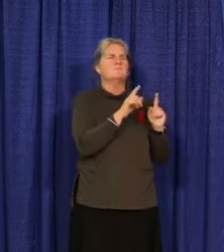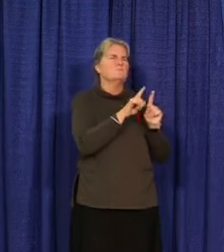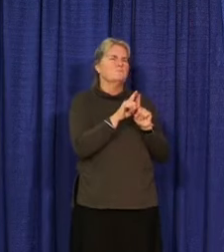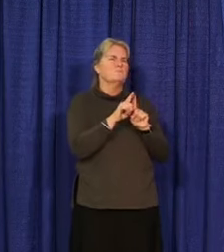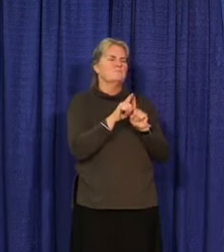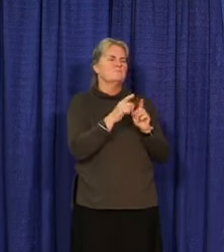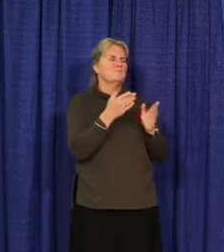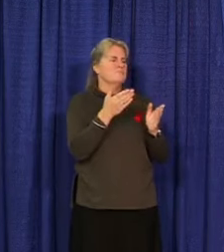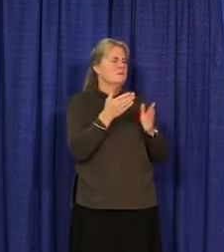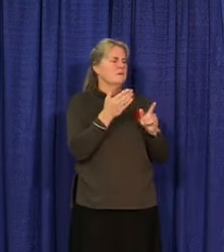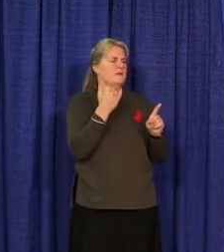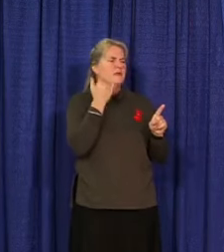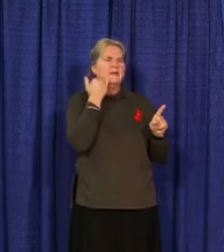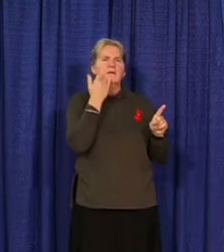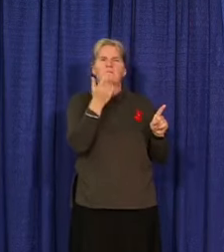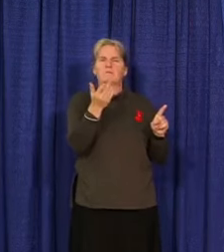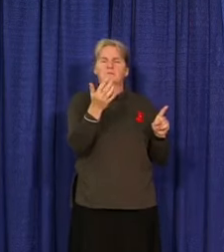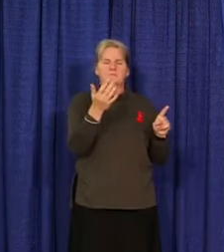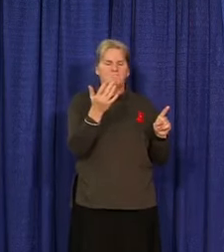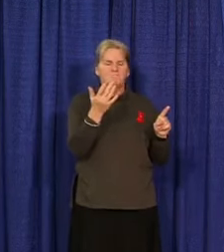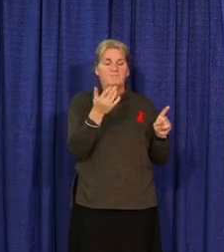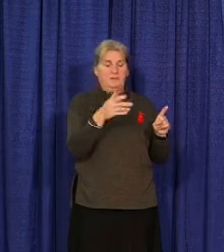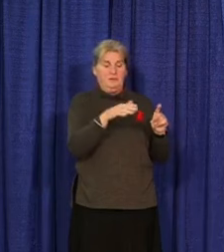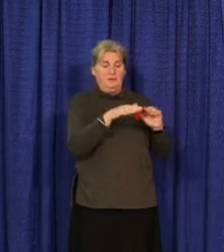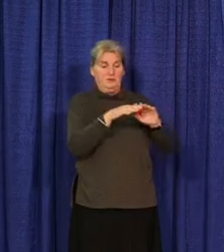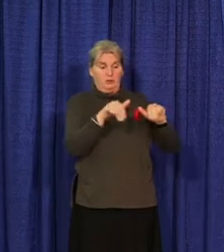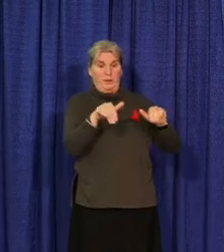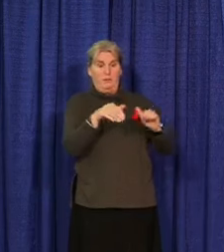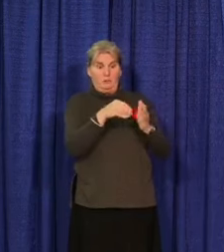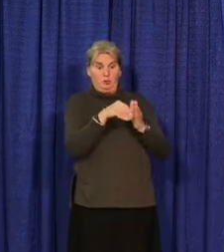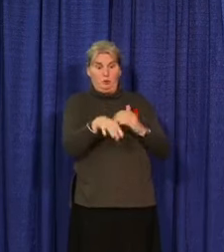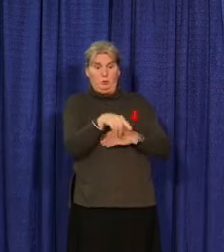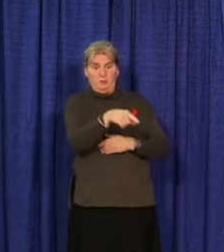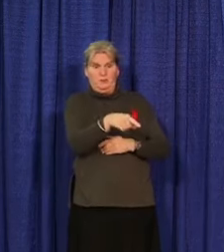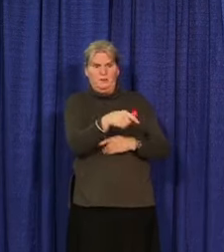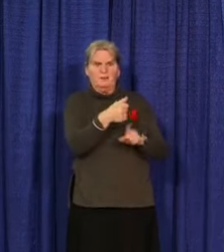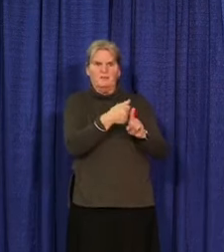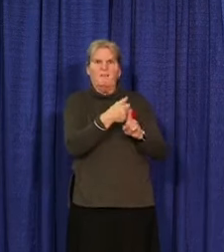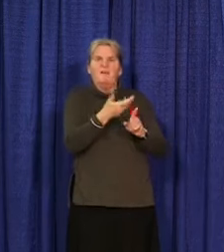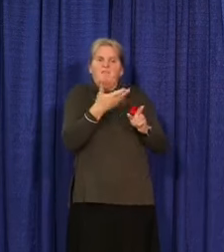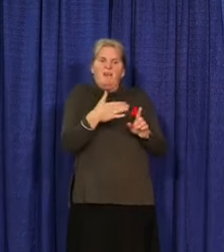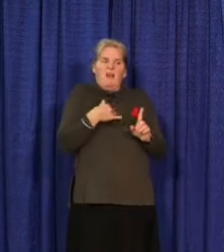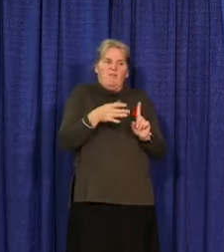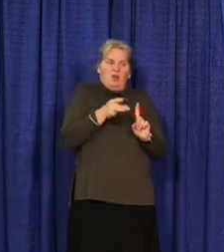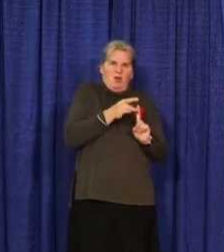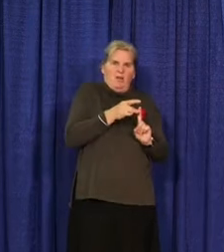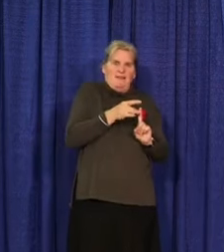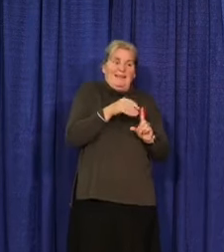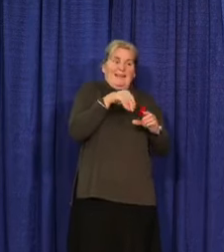And of course, if it happened for instance that the child was already a contact and happened